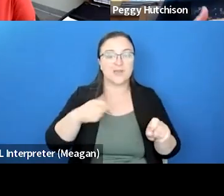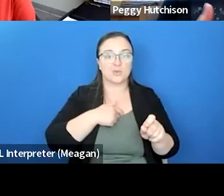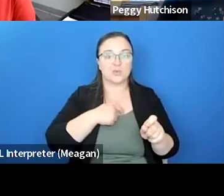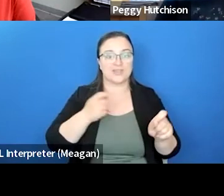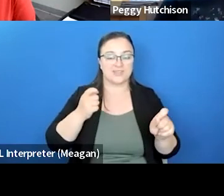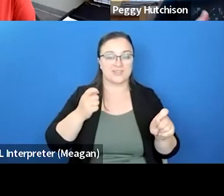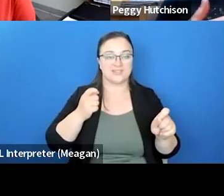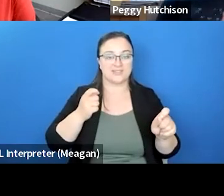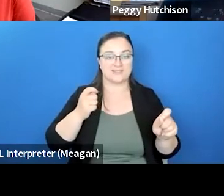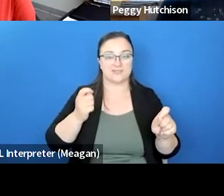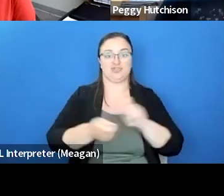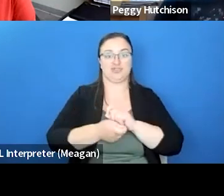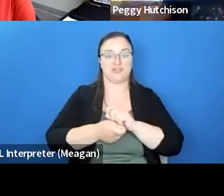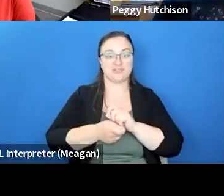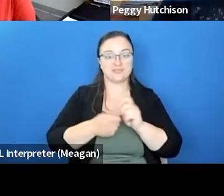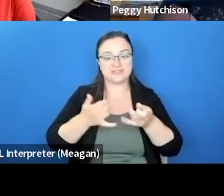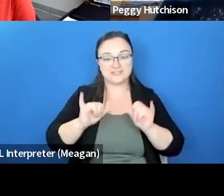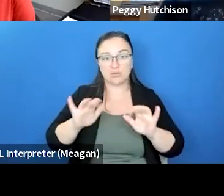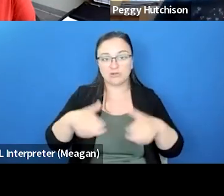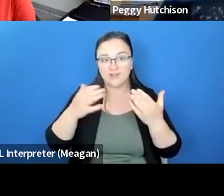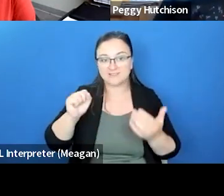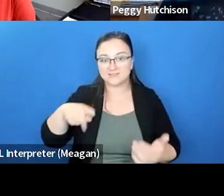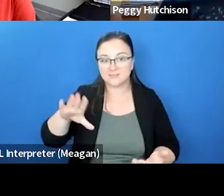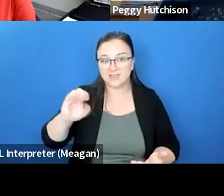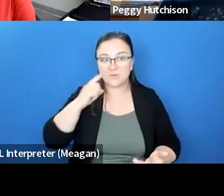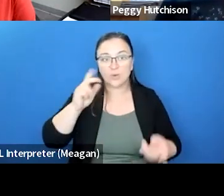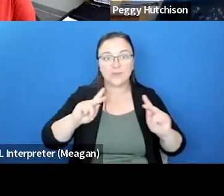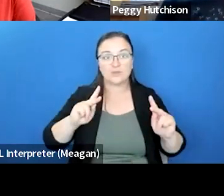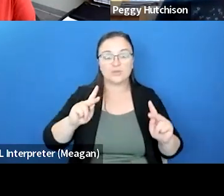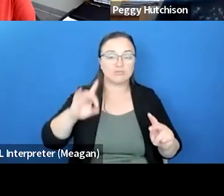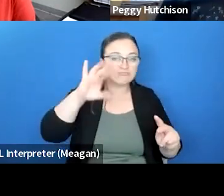but still give people space to weigh in to make the best decision